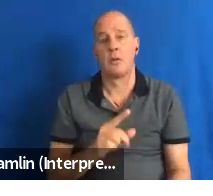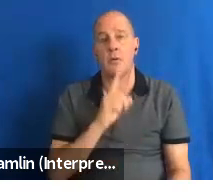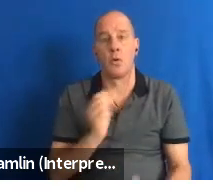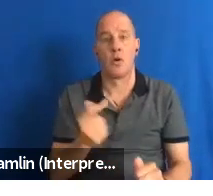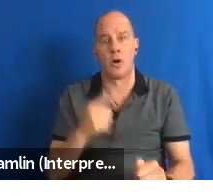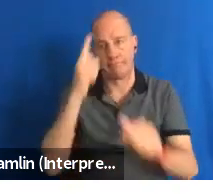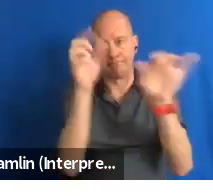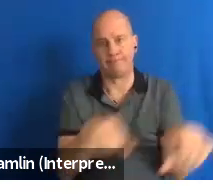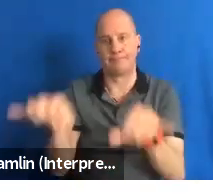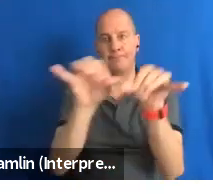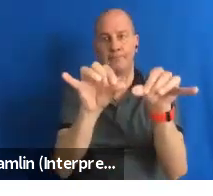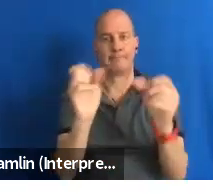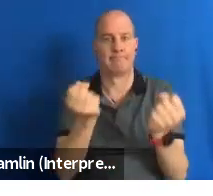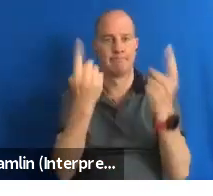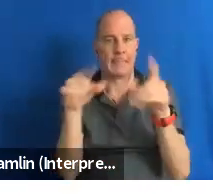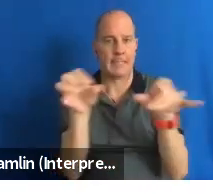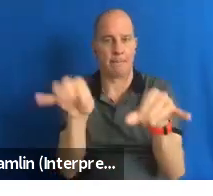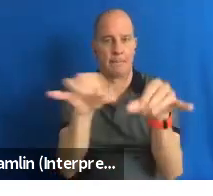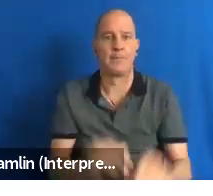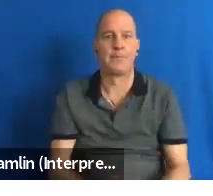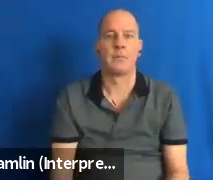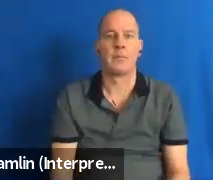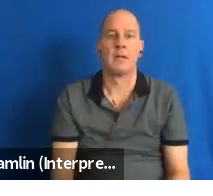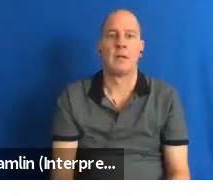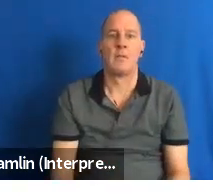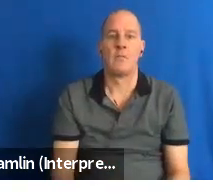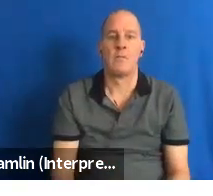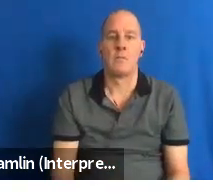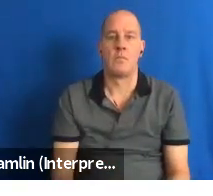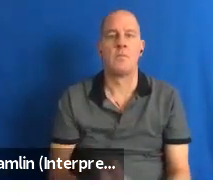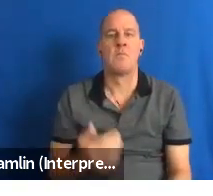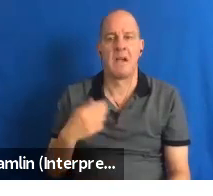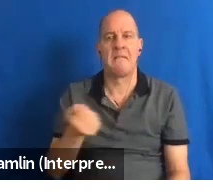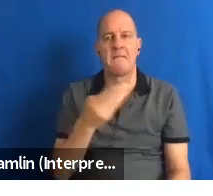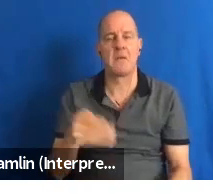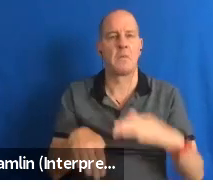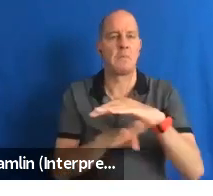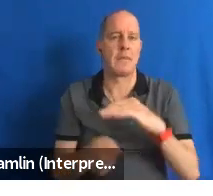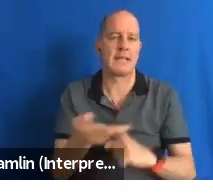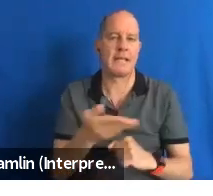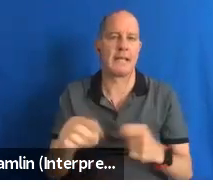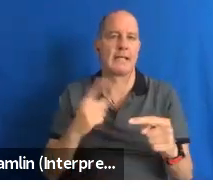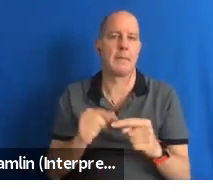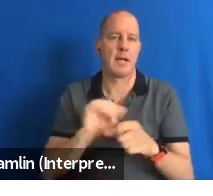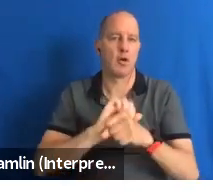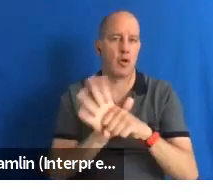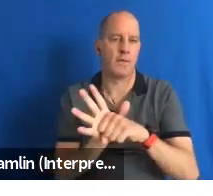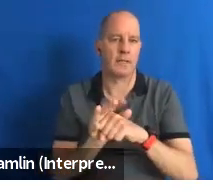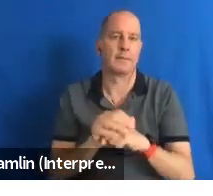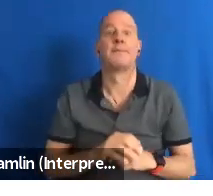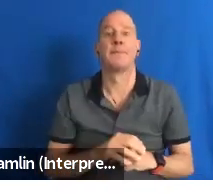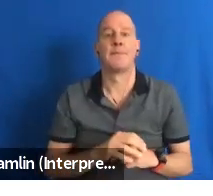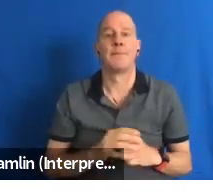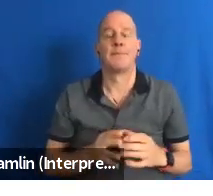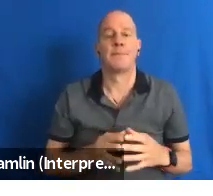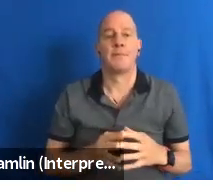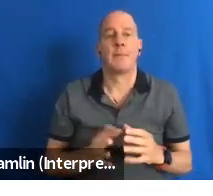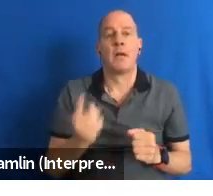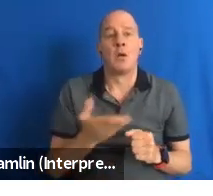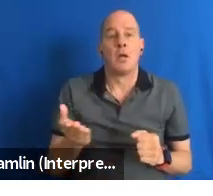same page, understanding a few basic things about COVID. So one of them is merely having